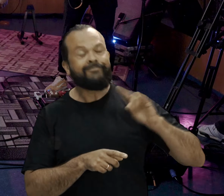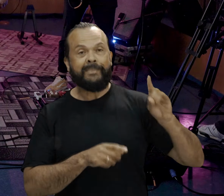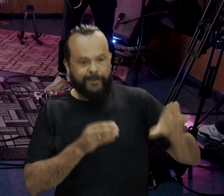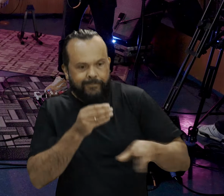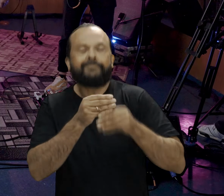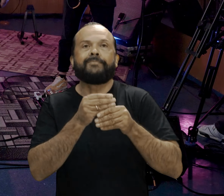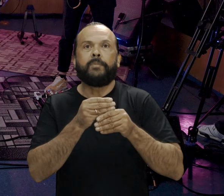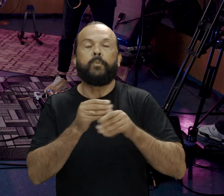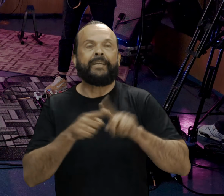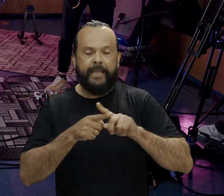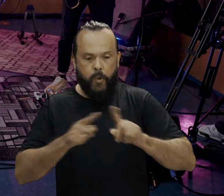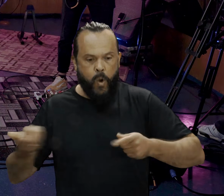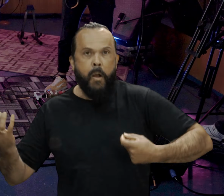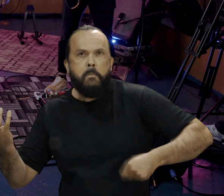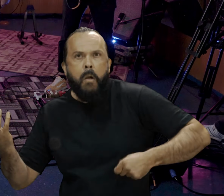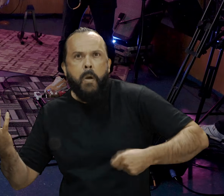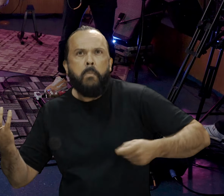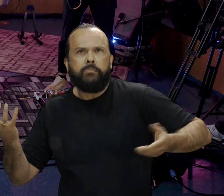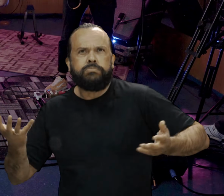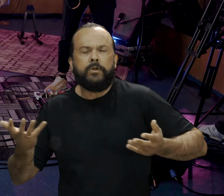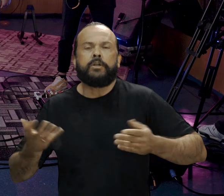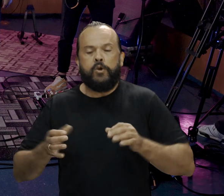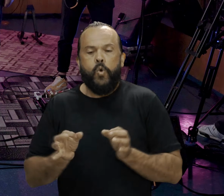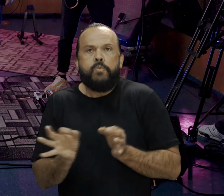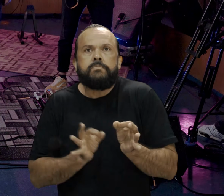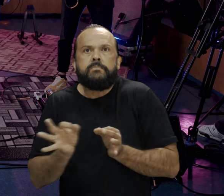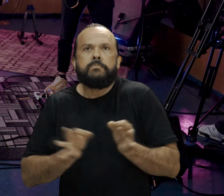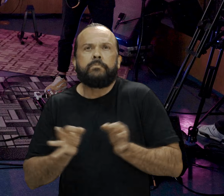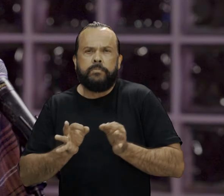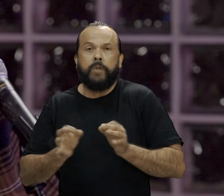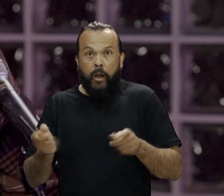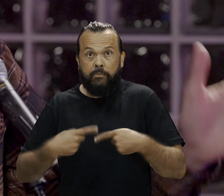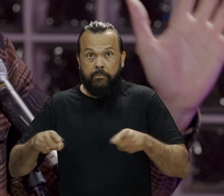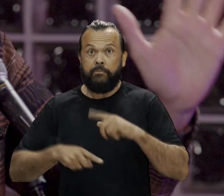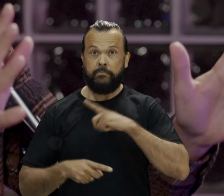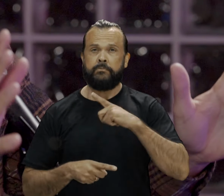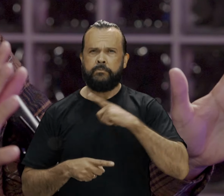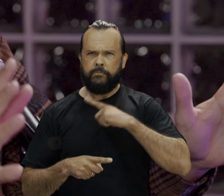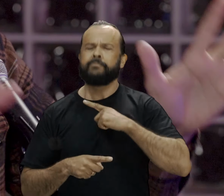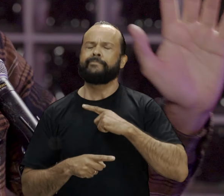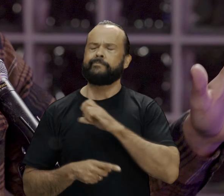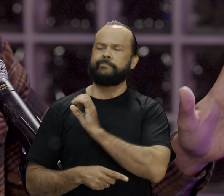so it's a song that has a lot of that Indie footprint, for sure. And you seem to be that typical band